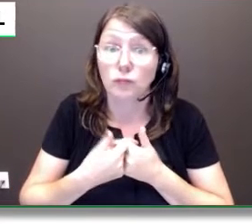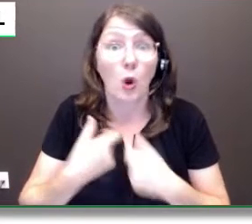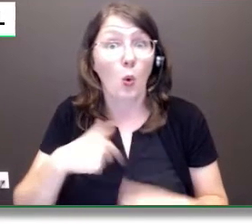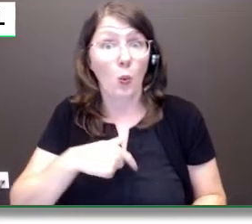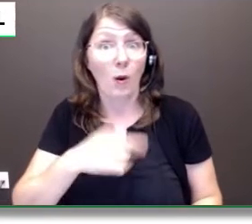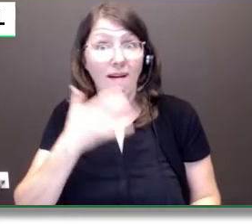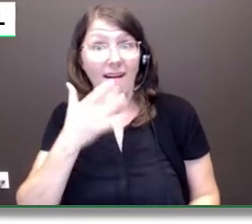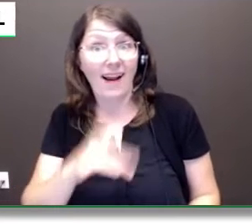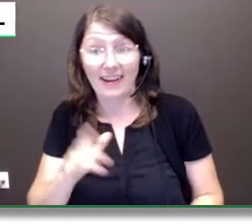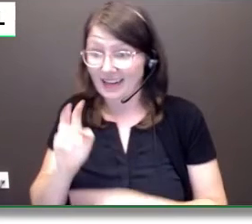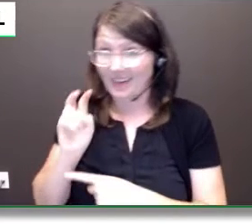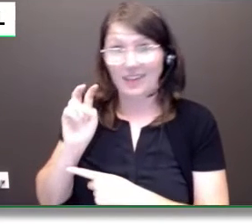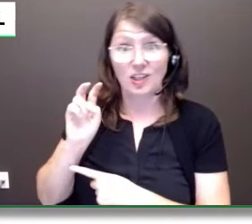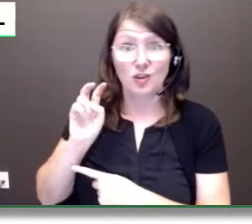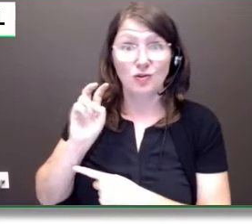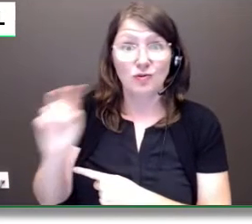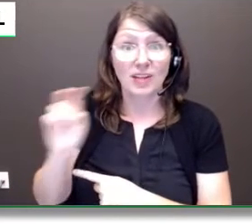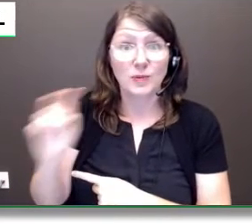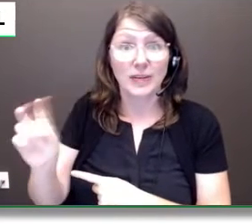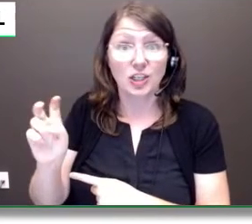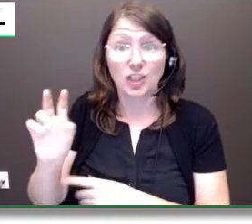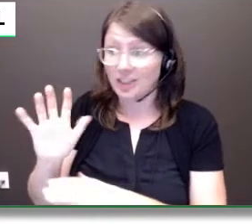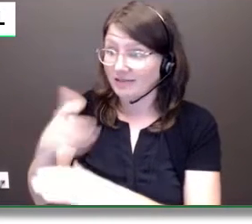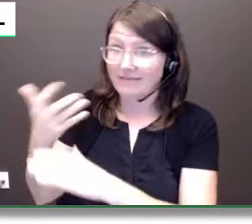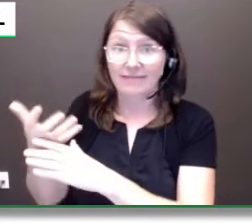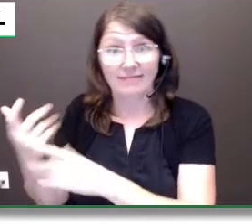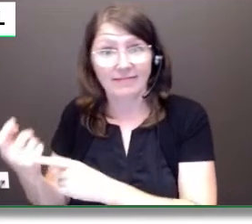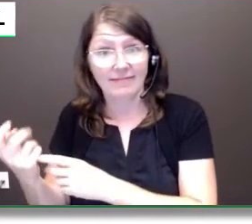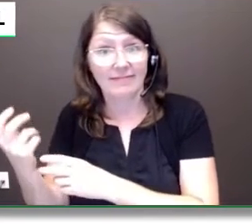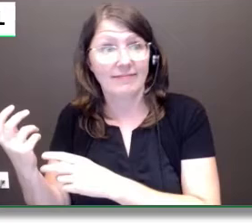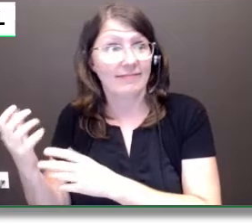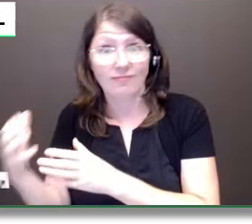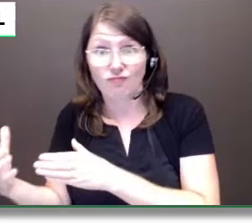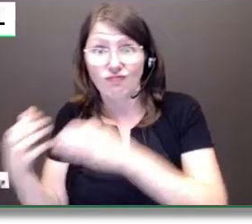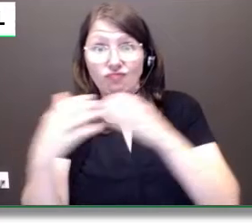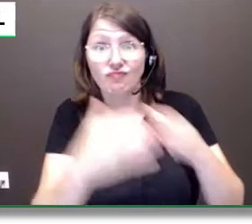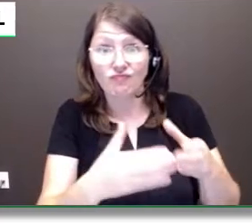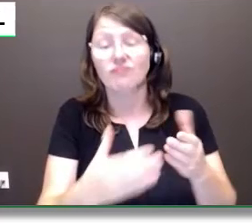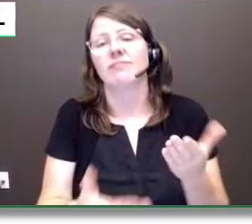and we're able to support our clients in transporting them to areas within